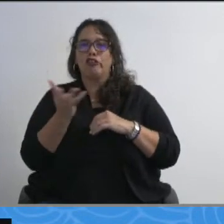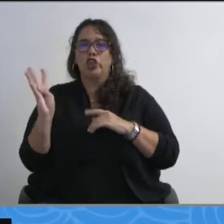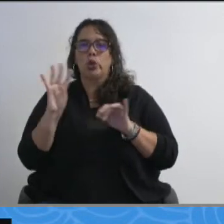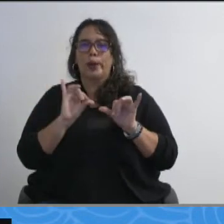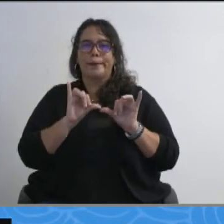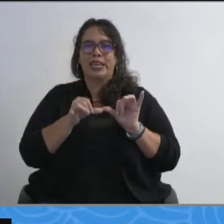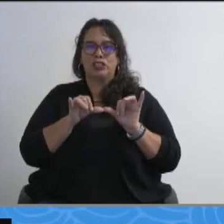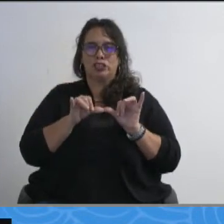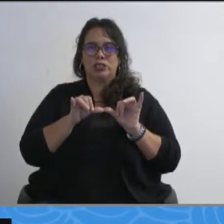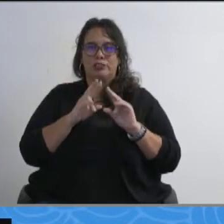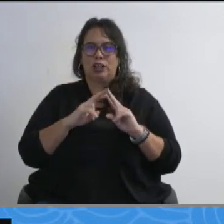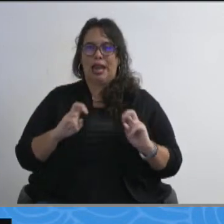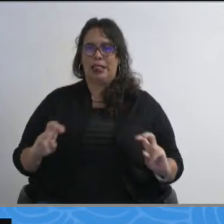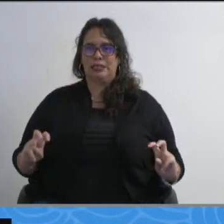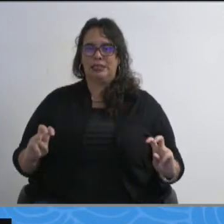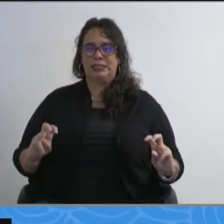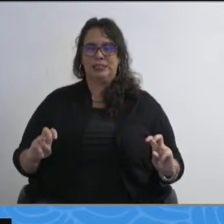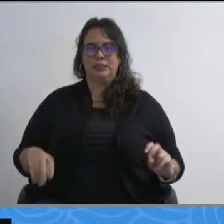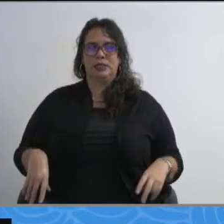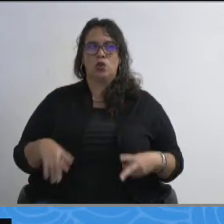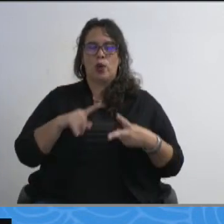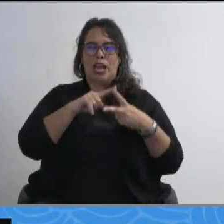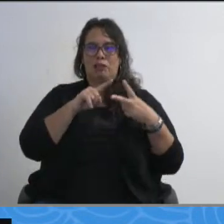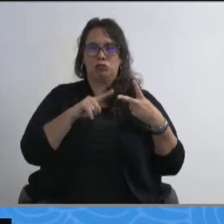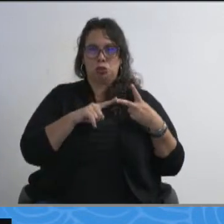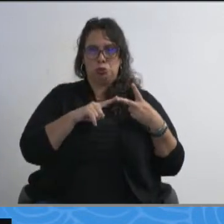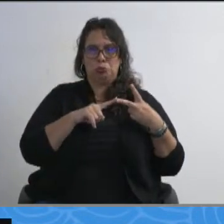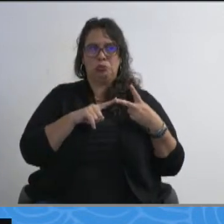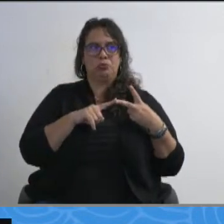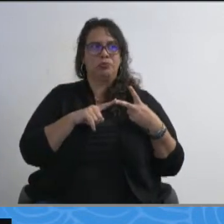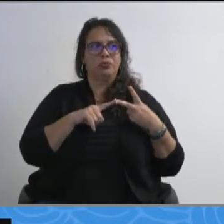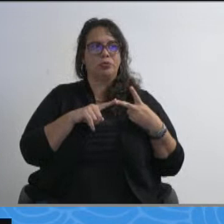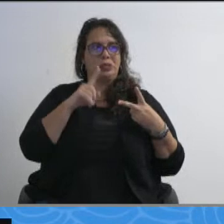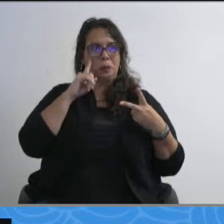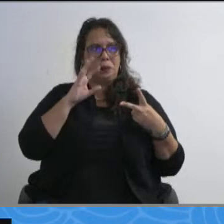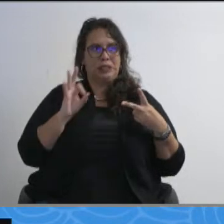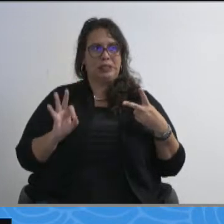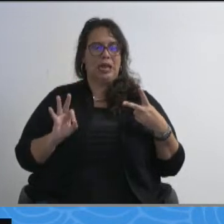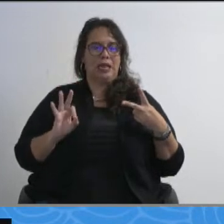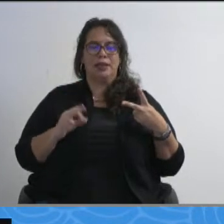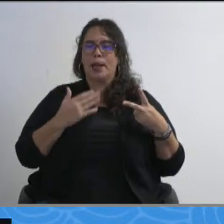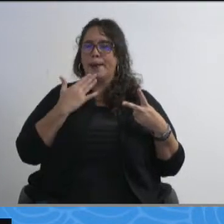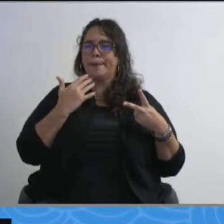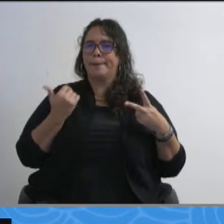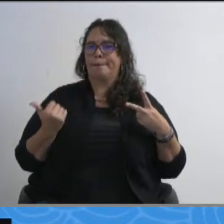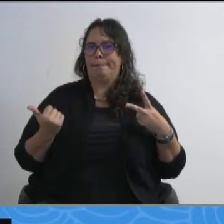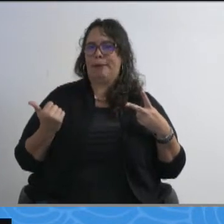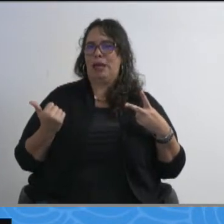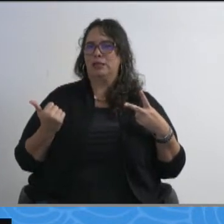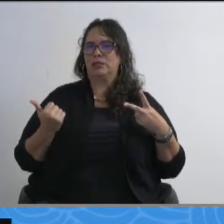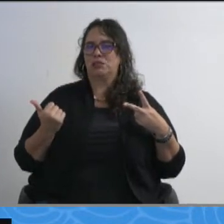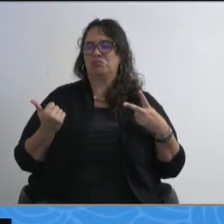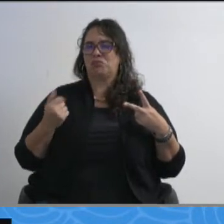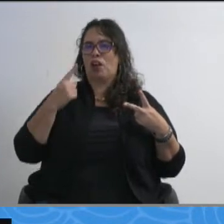So, here's our two metrics that we decided would be... Probably the best part of our study to be able to garner,